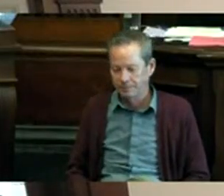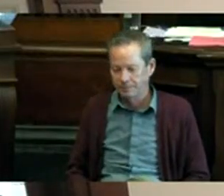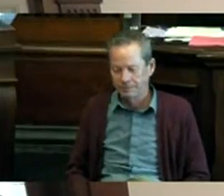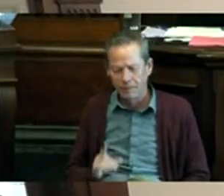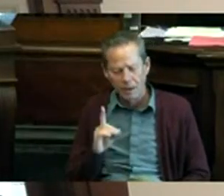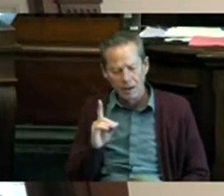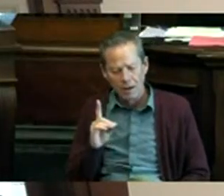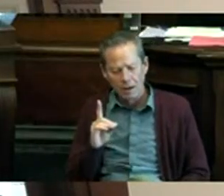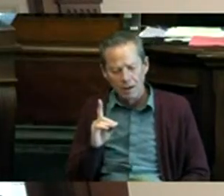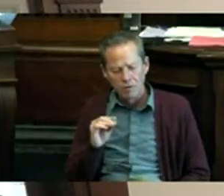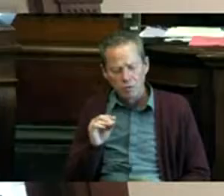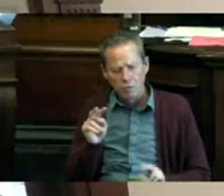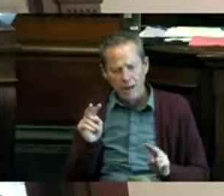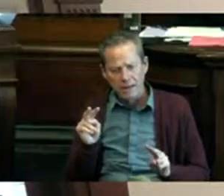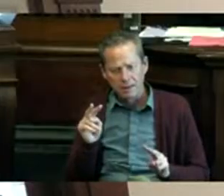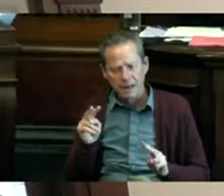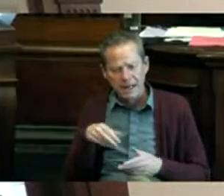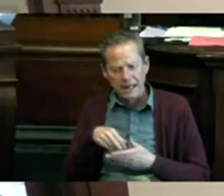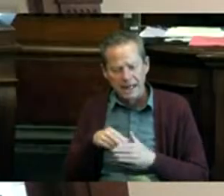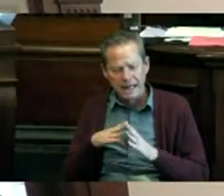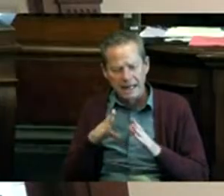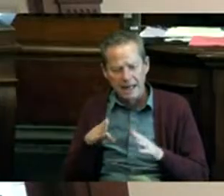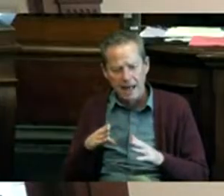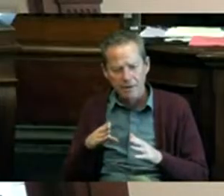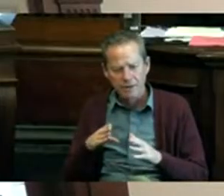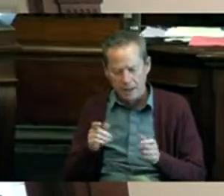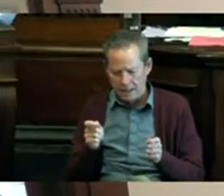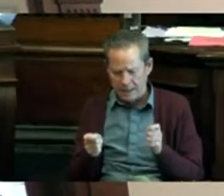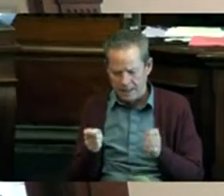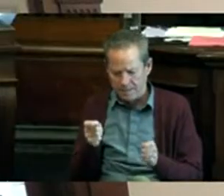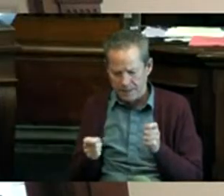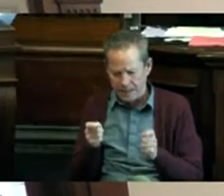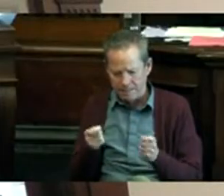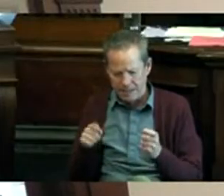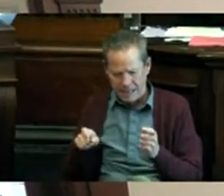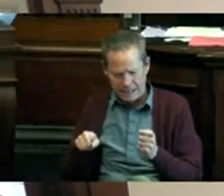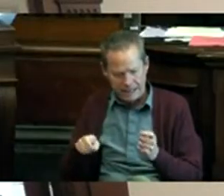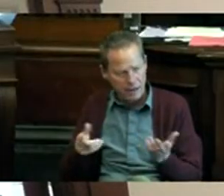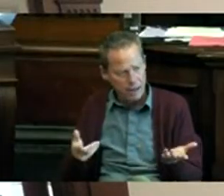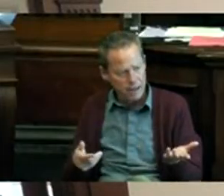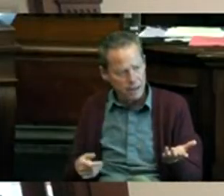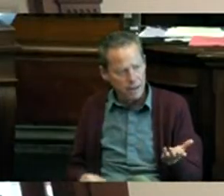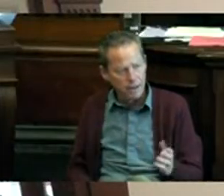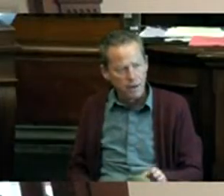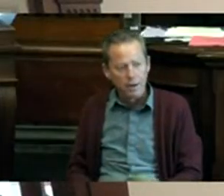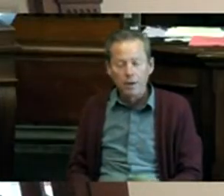plenty of those. Councilman